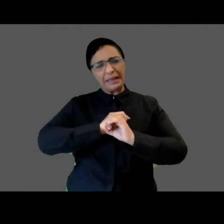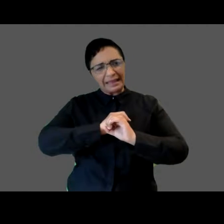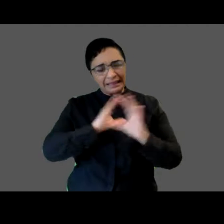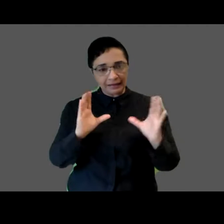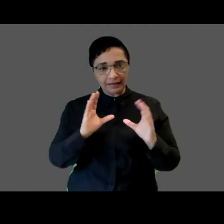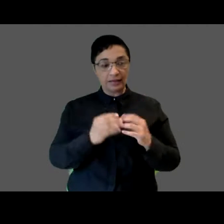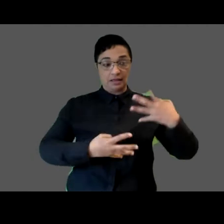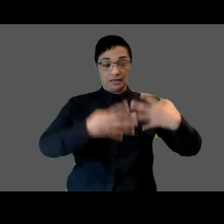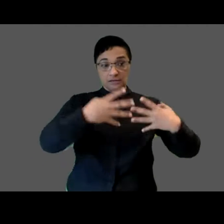already existing data.